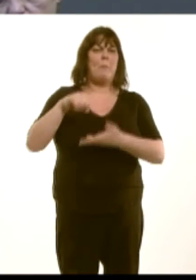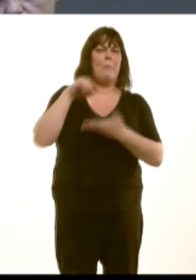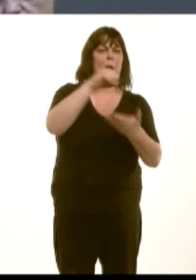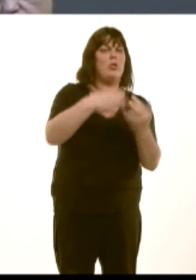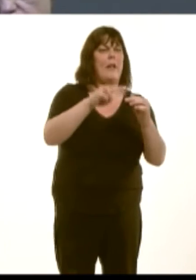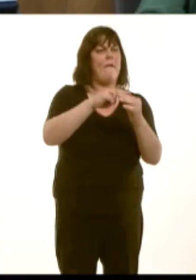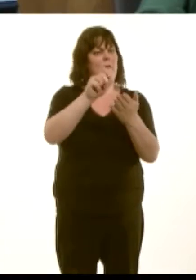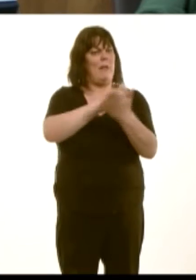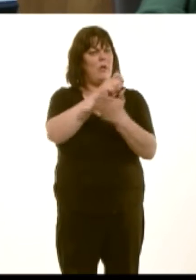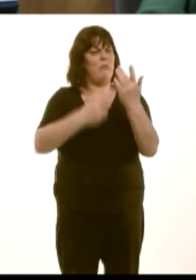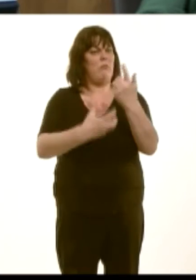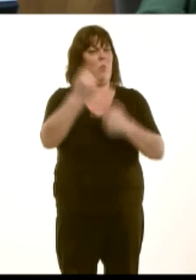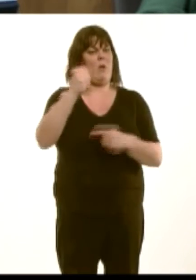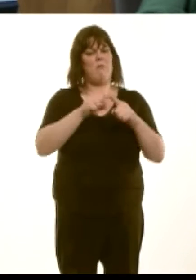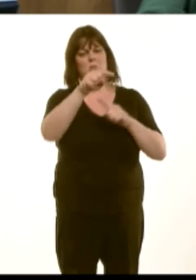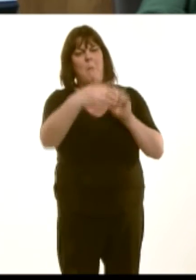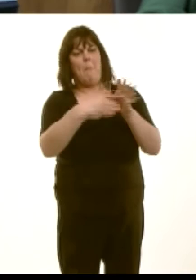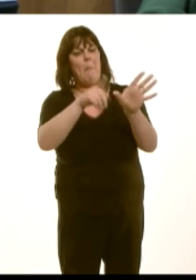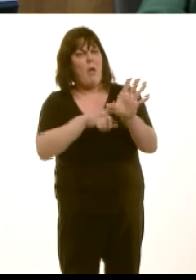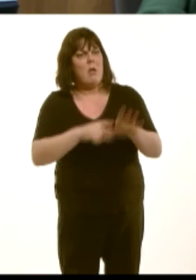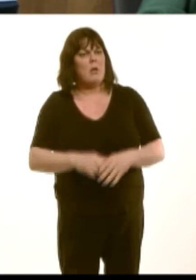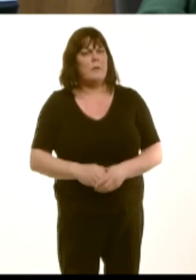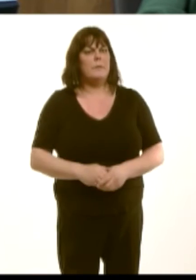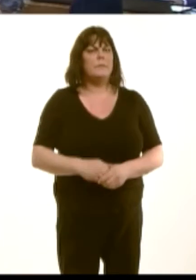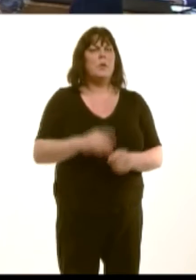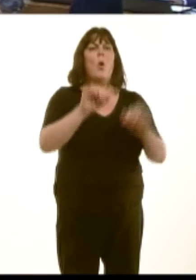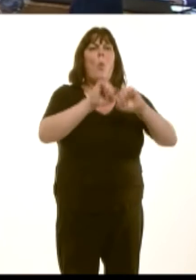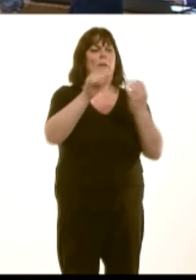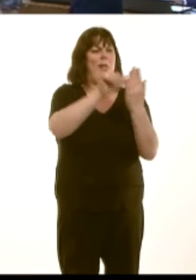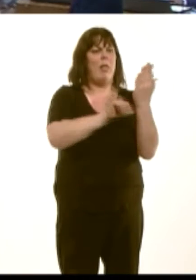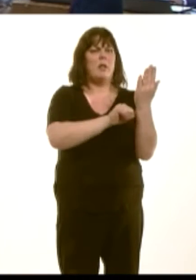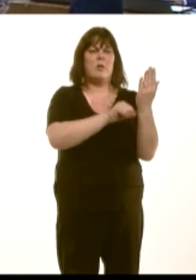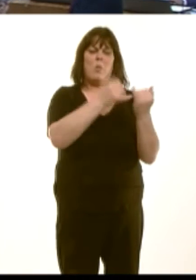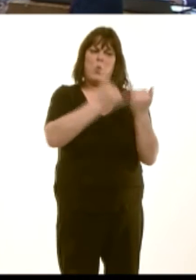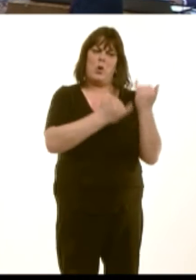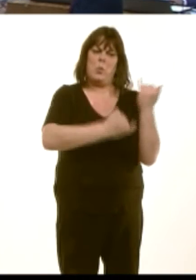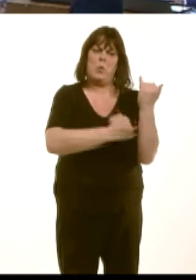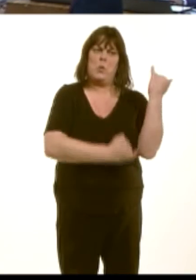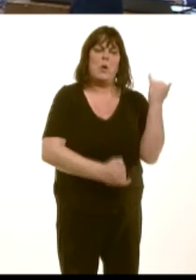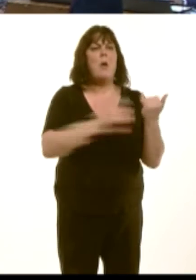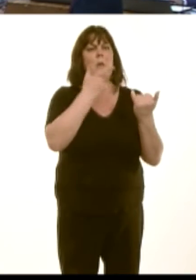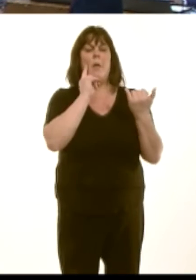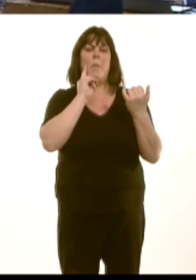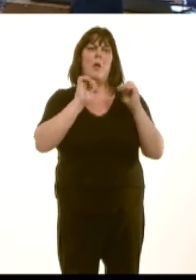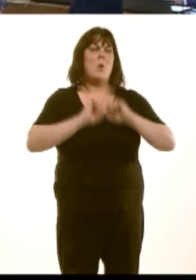Is it not the case that as waiting lists increase, as more people are forced to live with pain